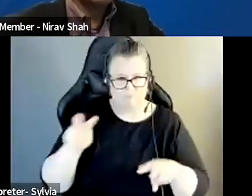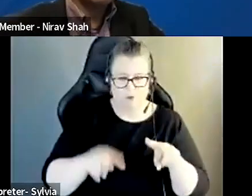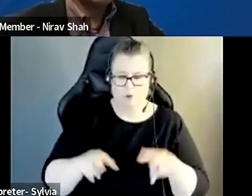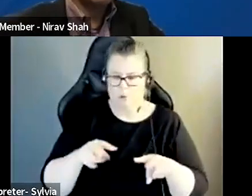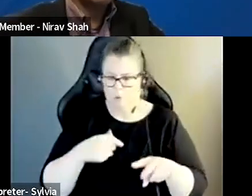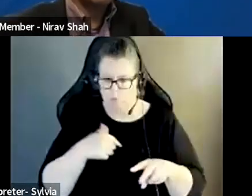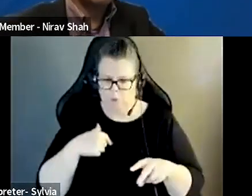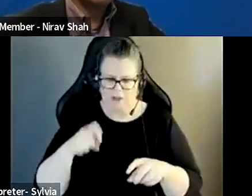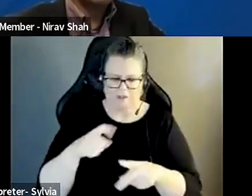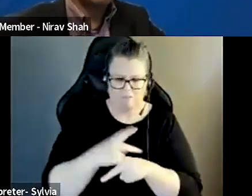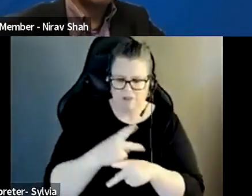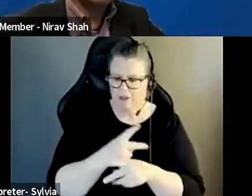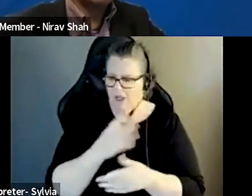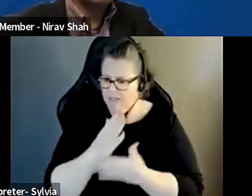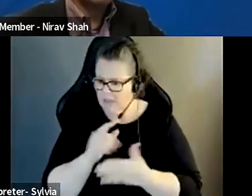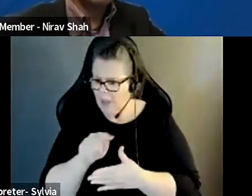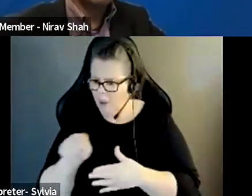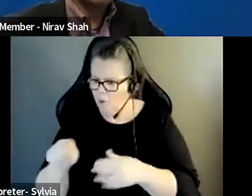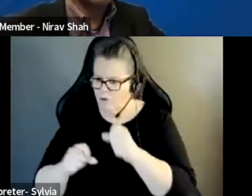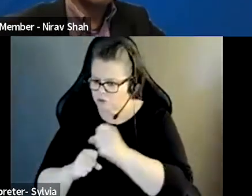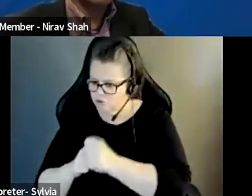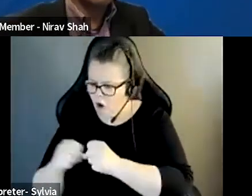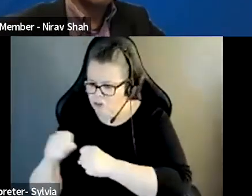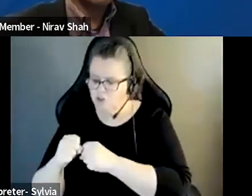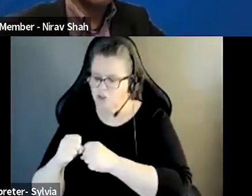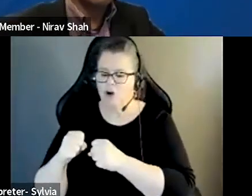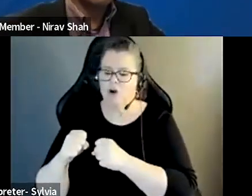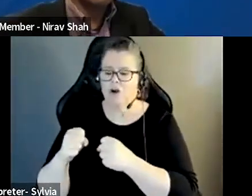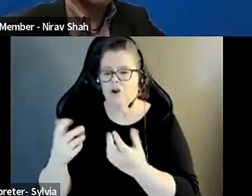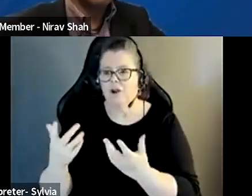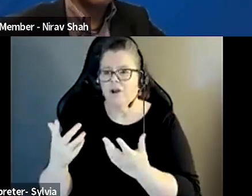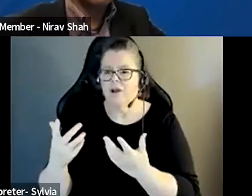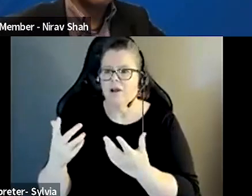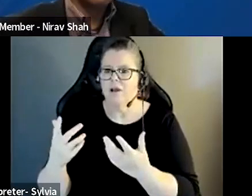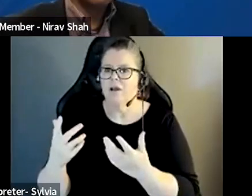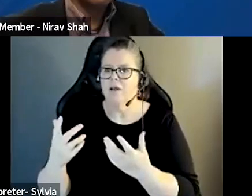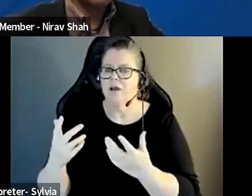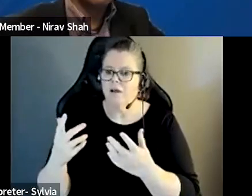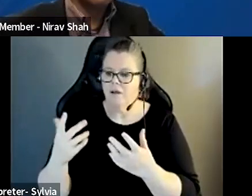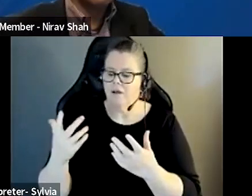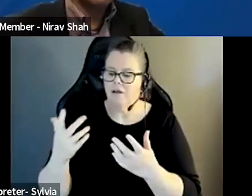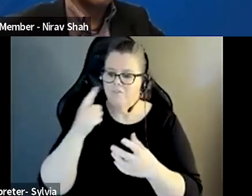how we integrate some of these structures back into -- or I should say, into our CIOs, and is there anything more